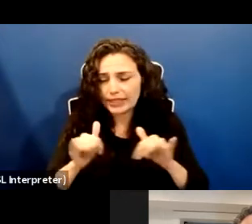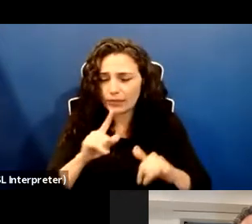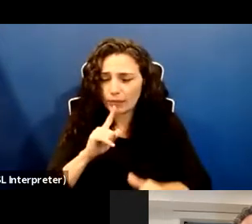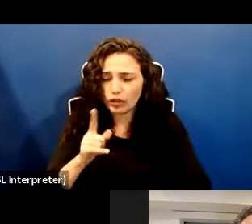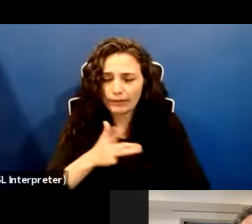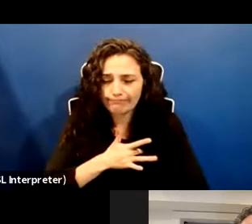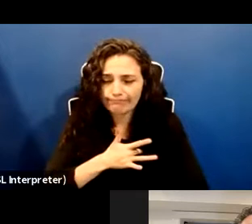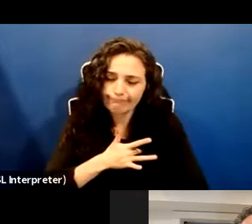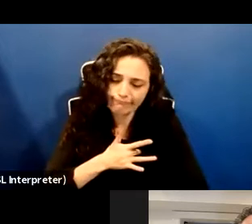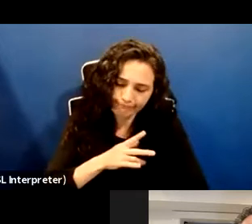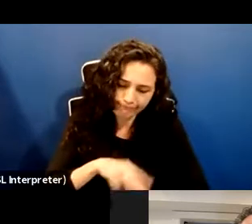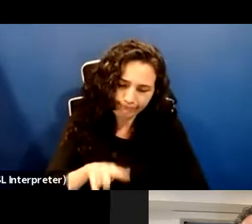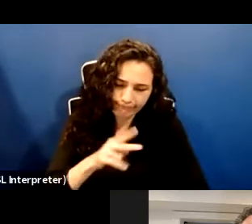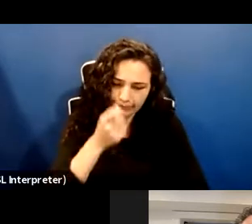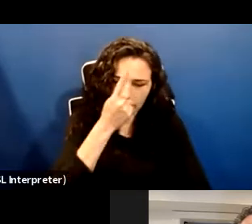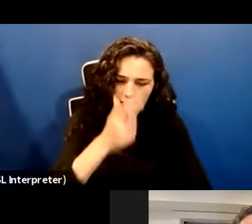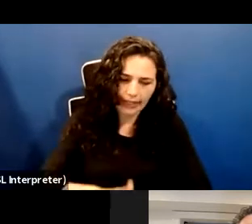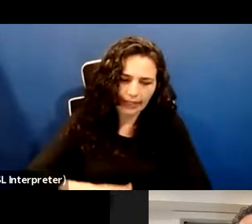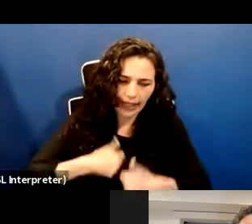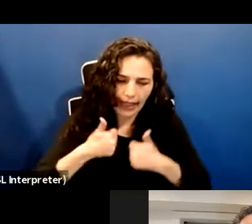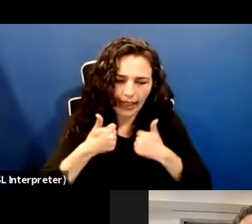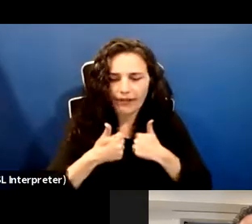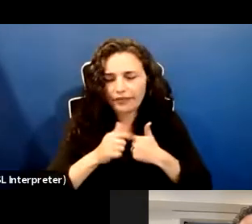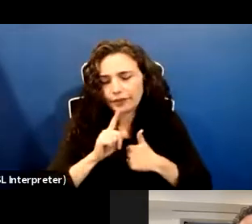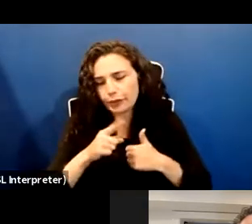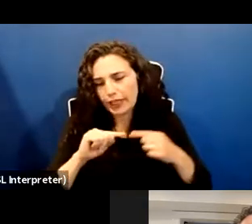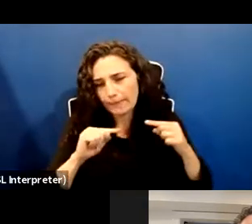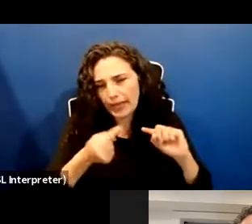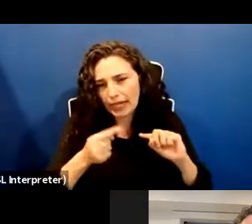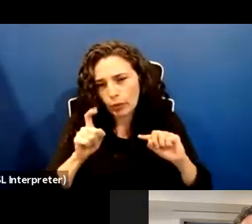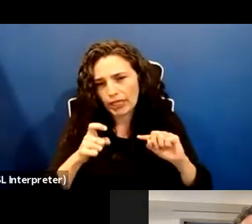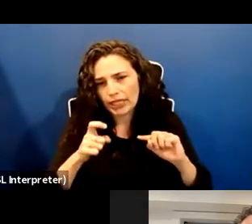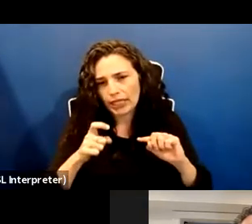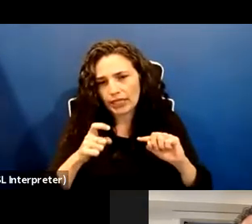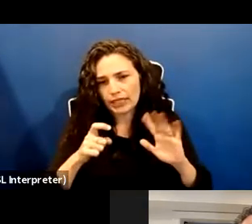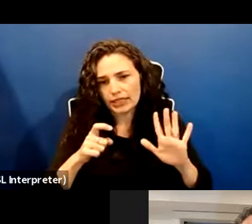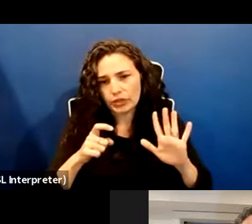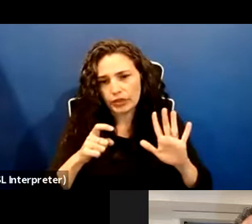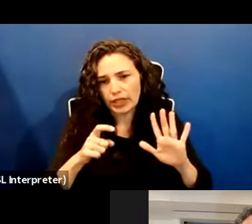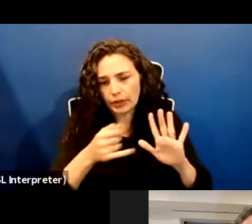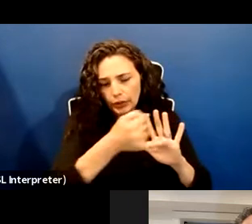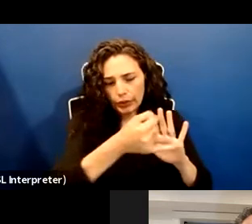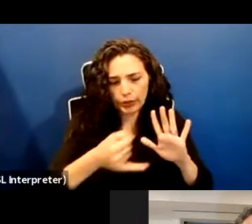And it was real pain. We had to like cut ourselves from our kids and just go for three days